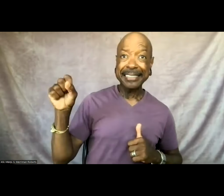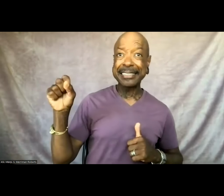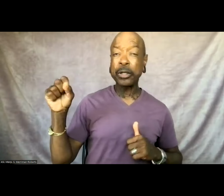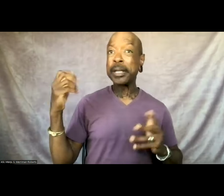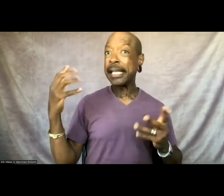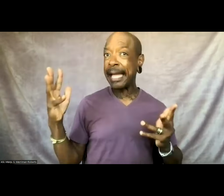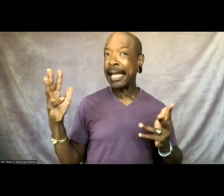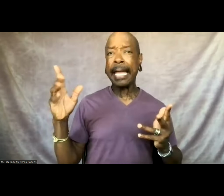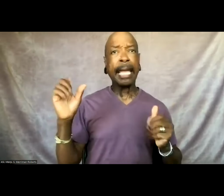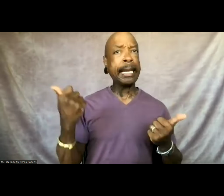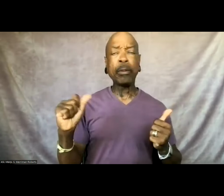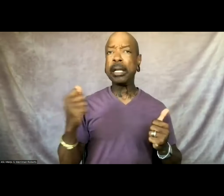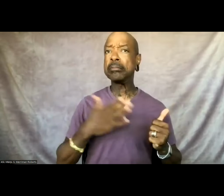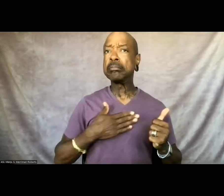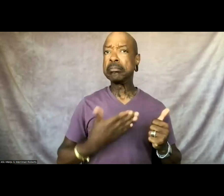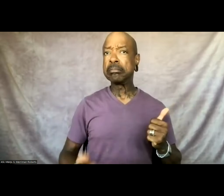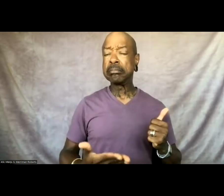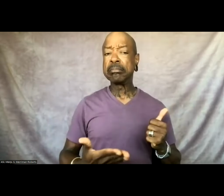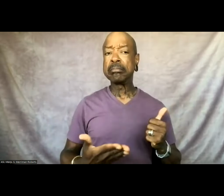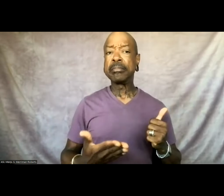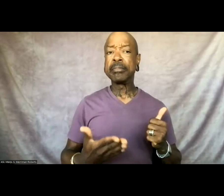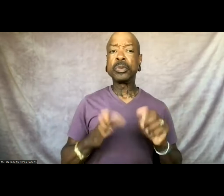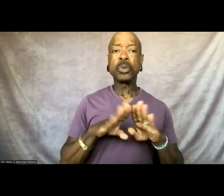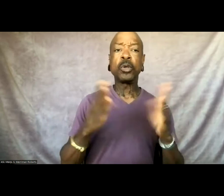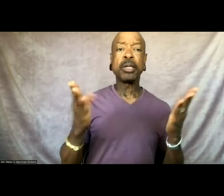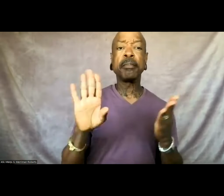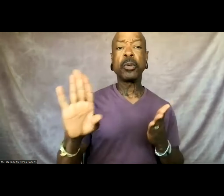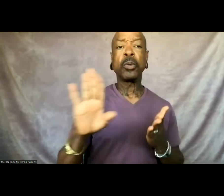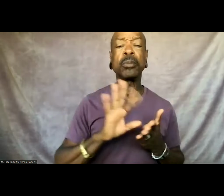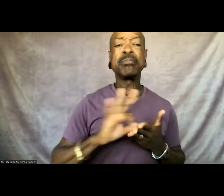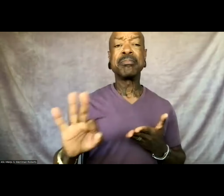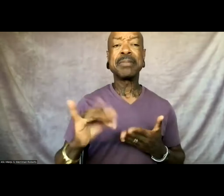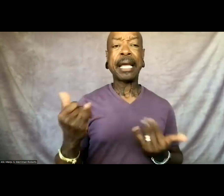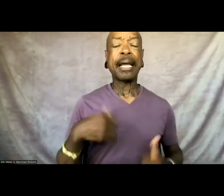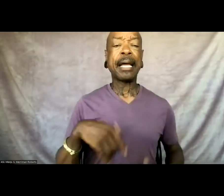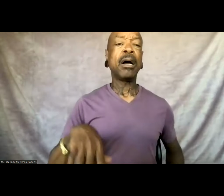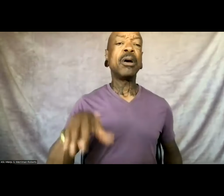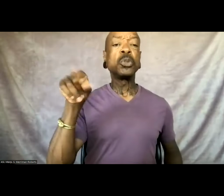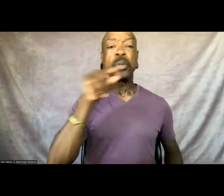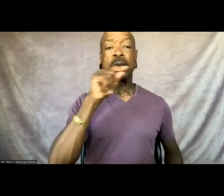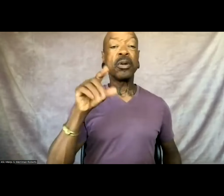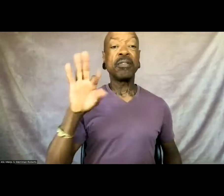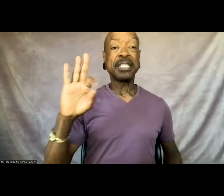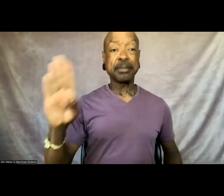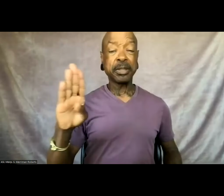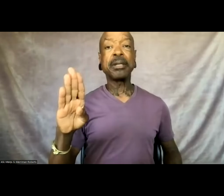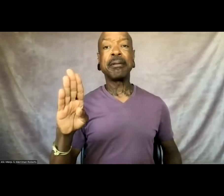everybody needs to know about the California asset limit for